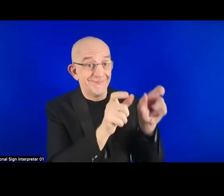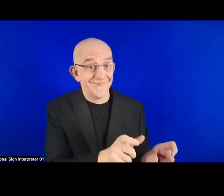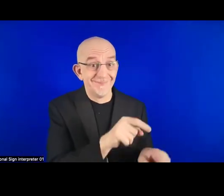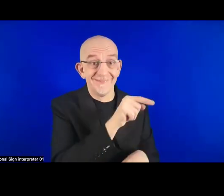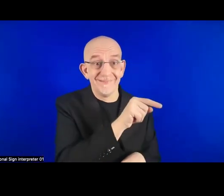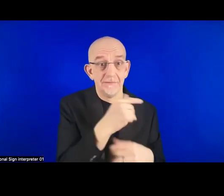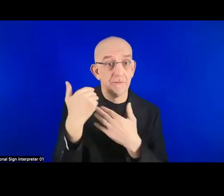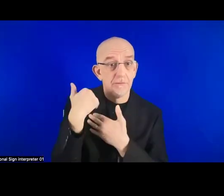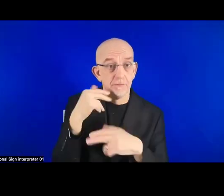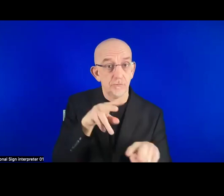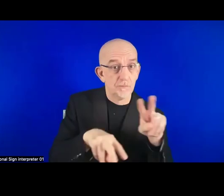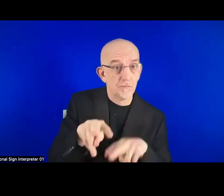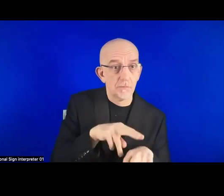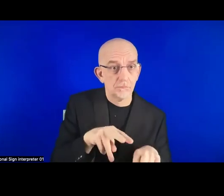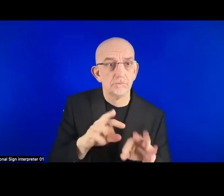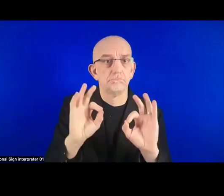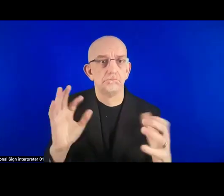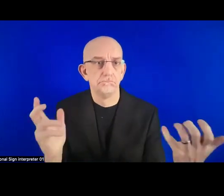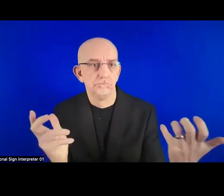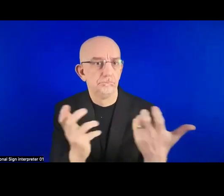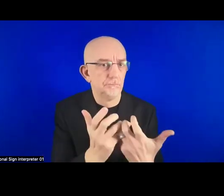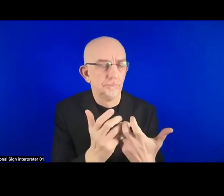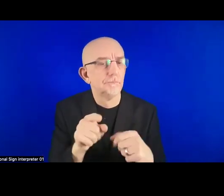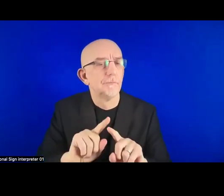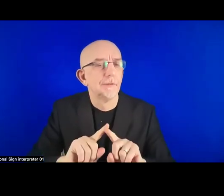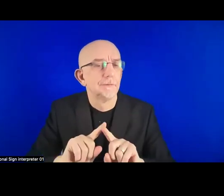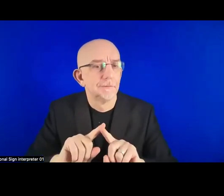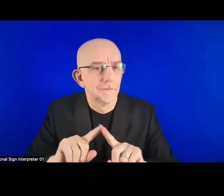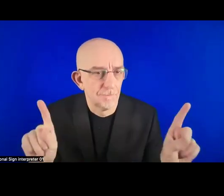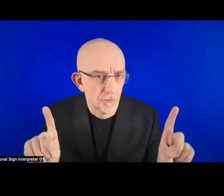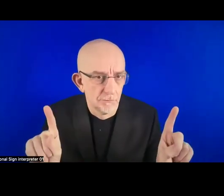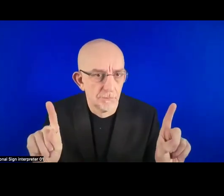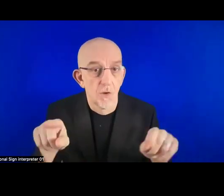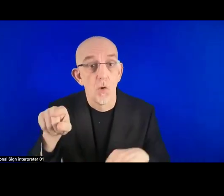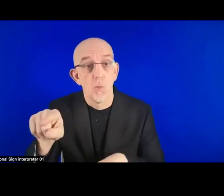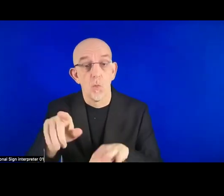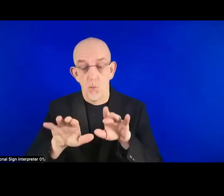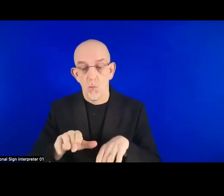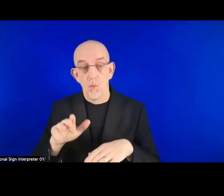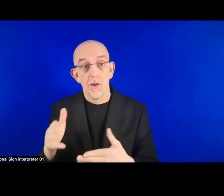what must you upload on the application portal to actually complete your application.